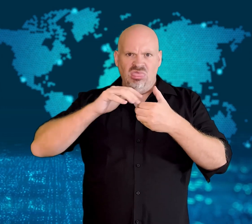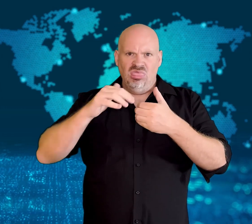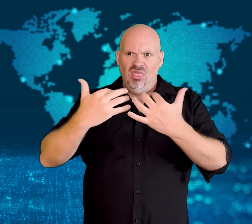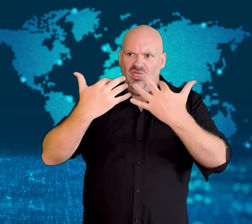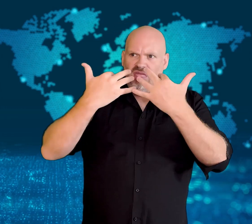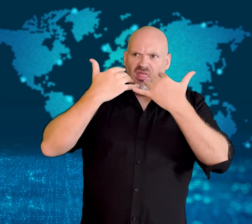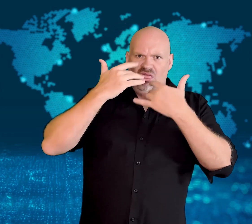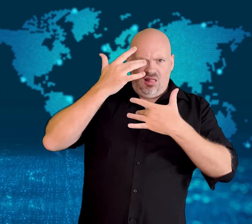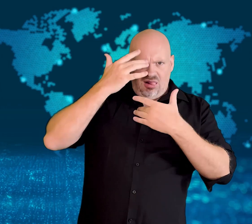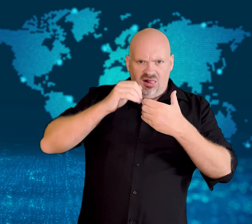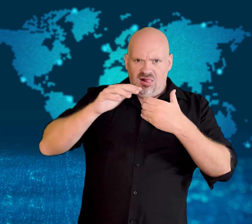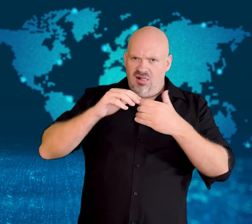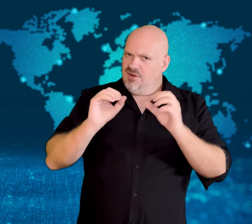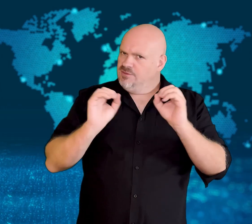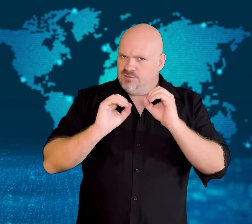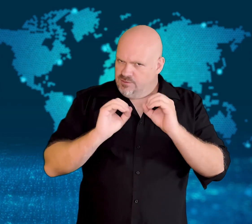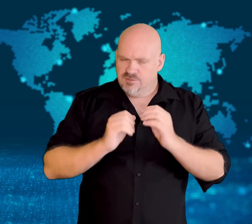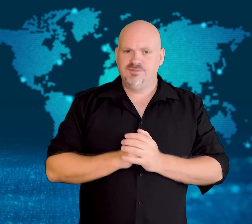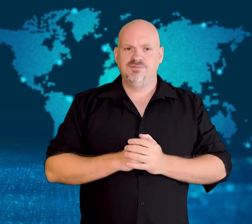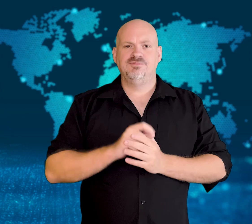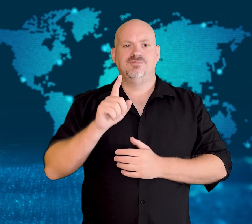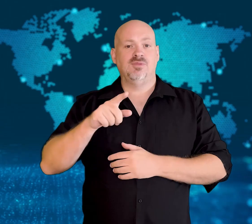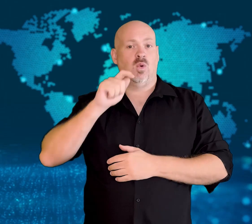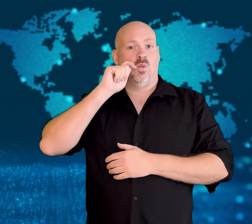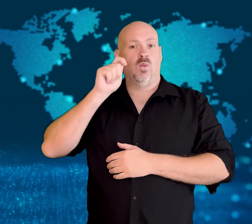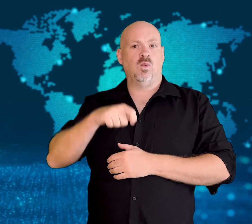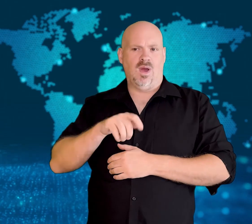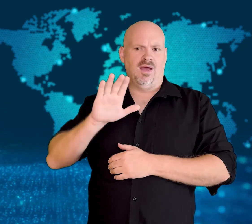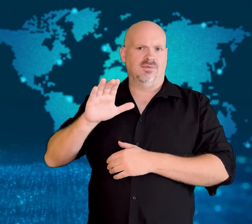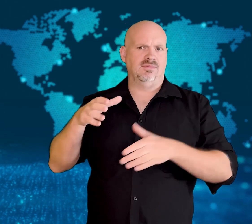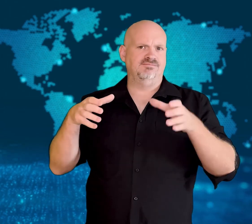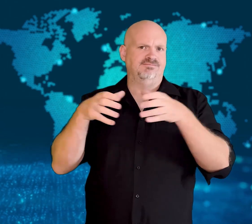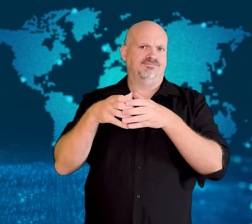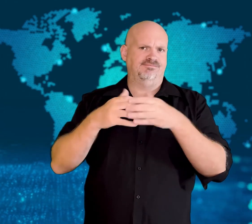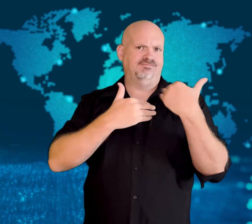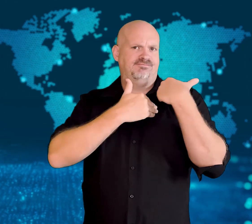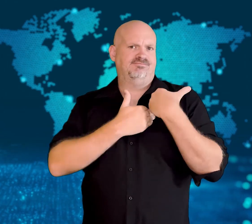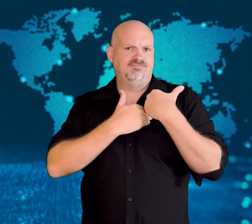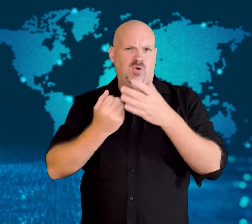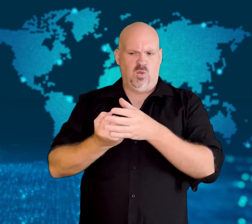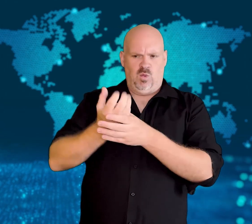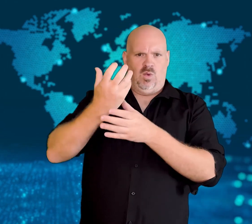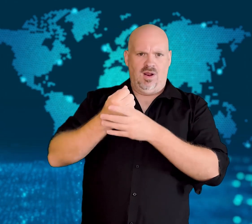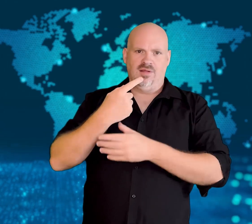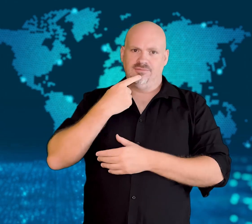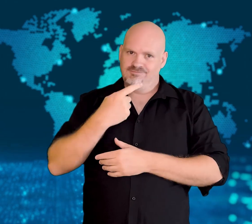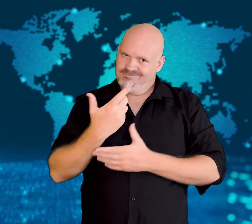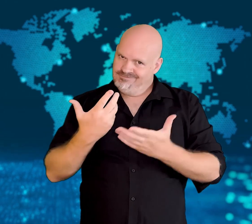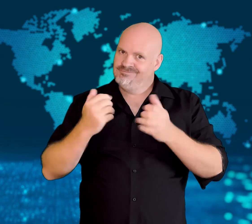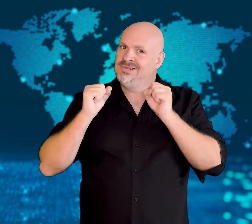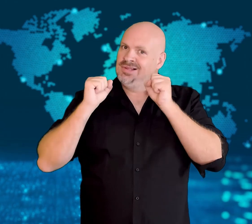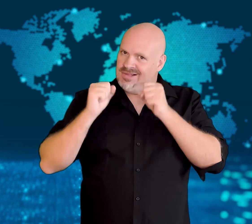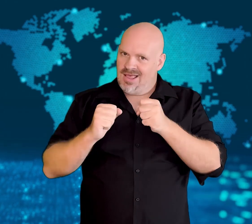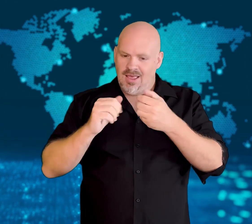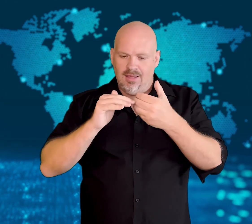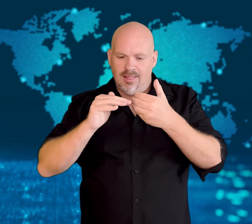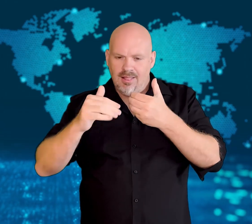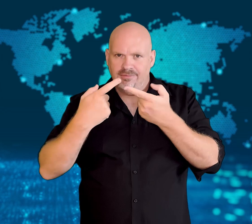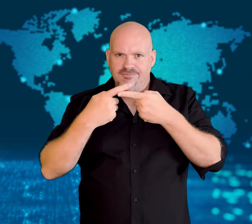but a Ukrainian nuclear power company is concerned there is a risk of leaking